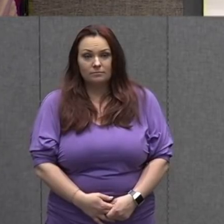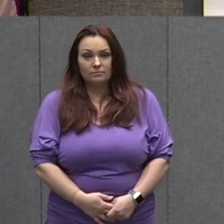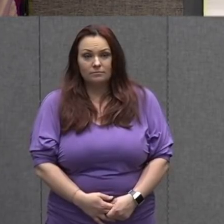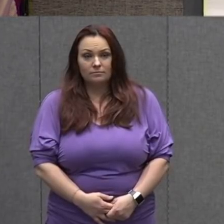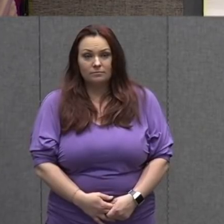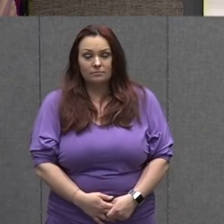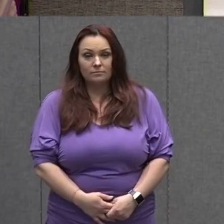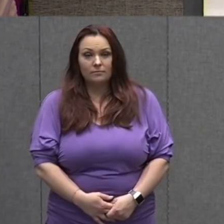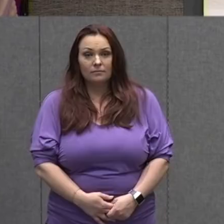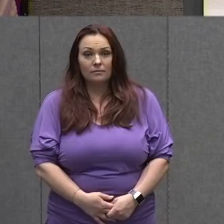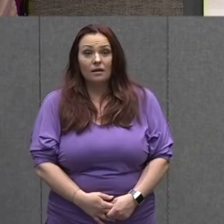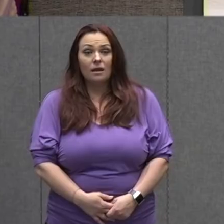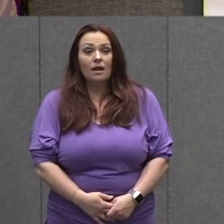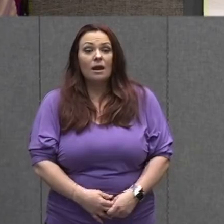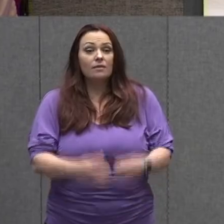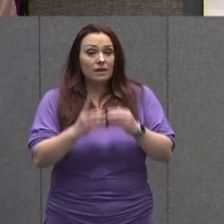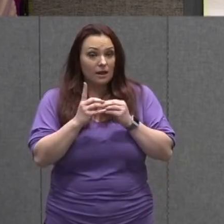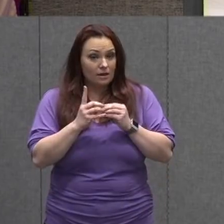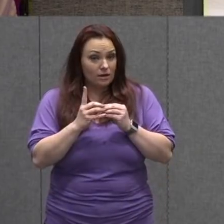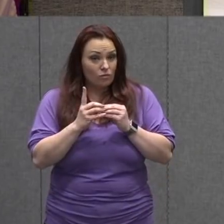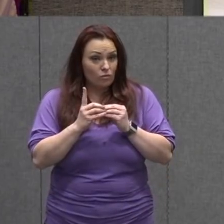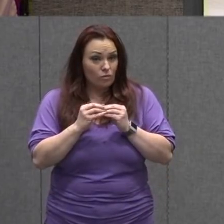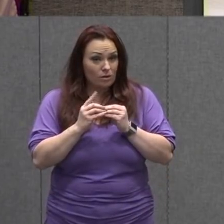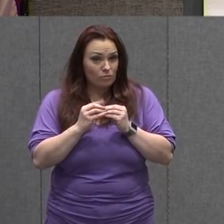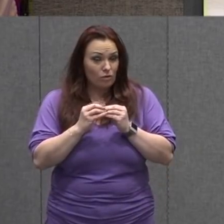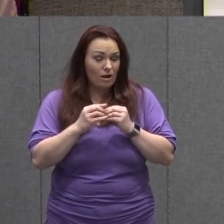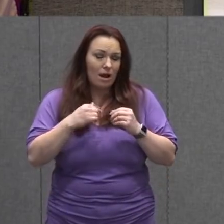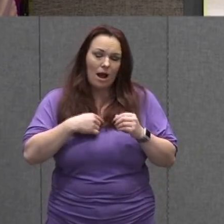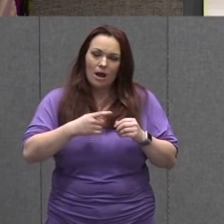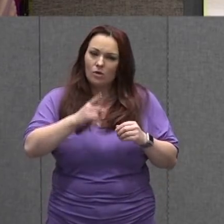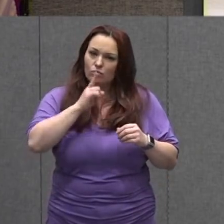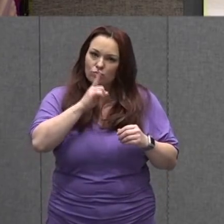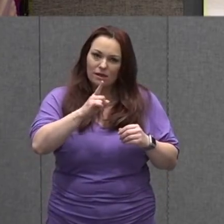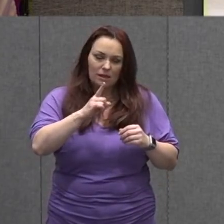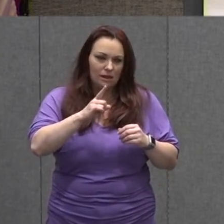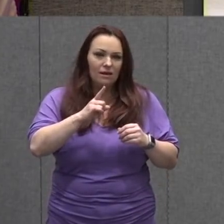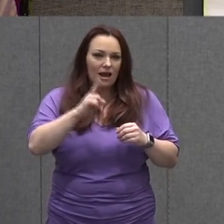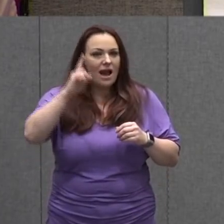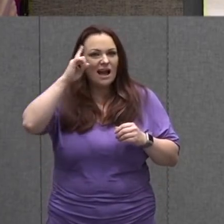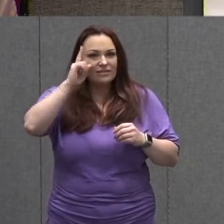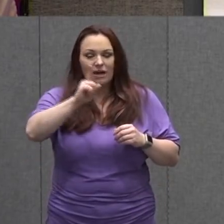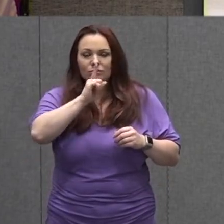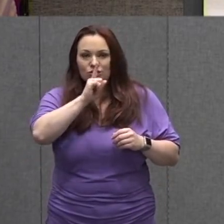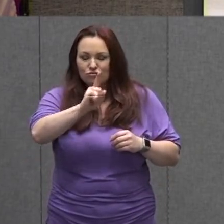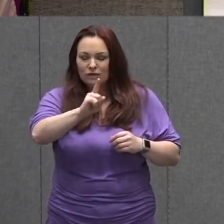And then another thing that really I found incredibly interesting